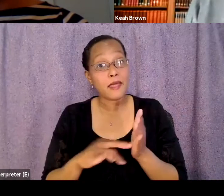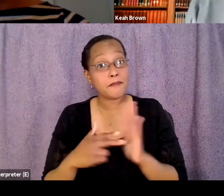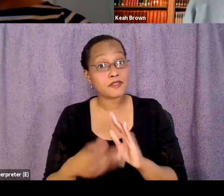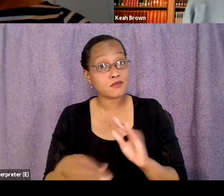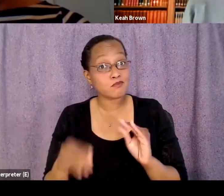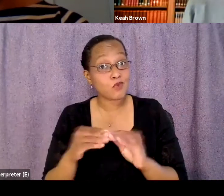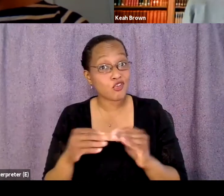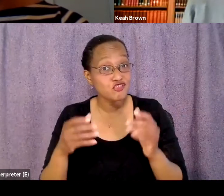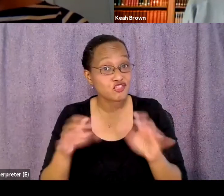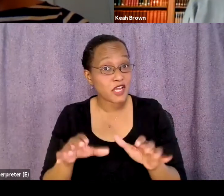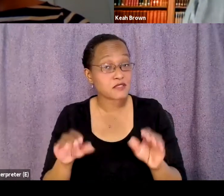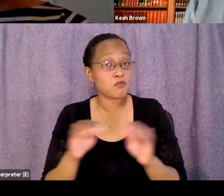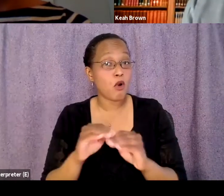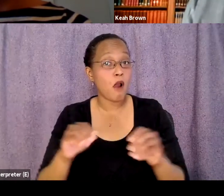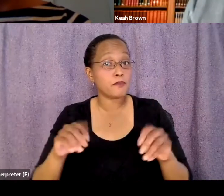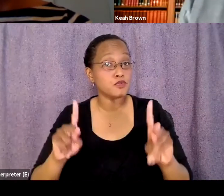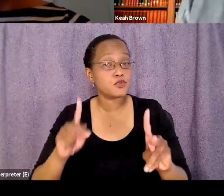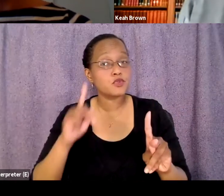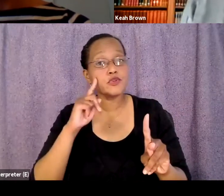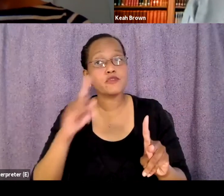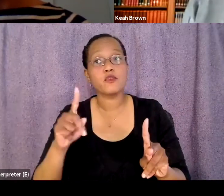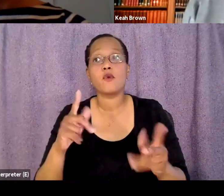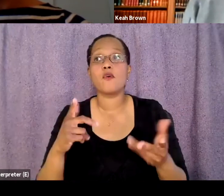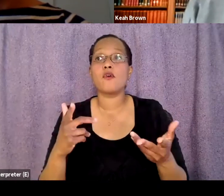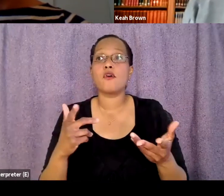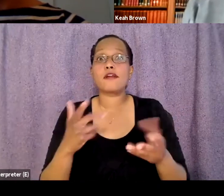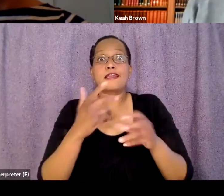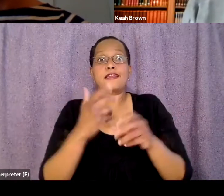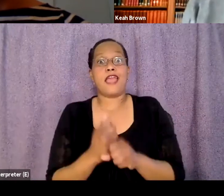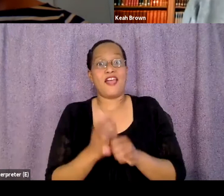means more opportunities to get that thing that you never thought possible.